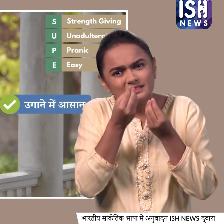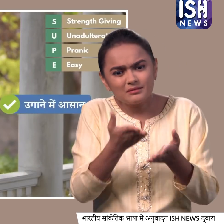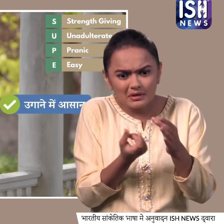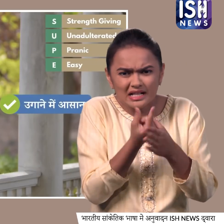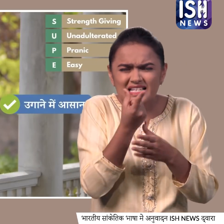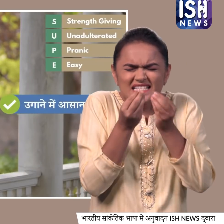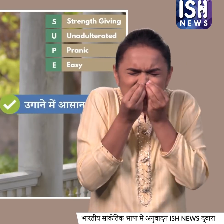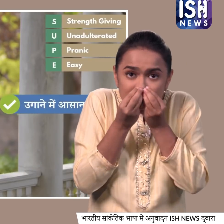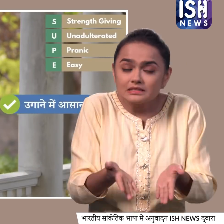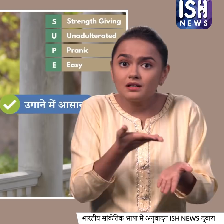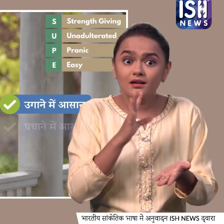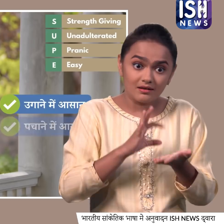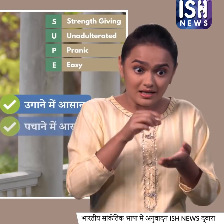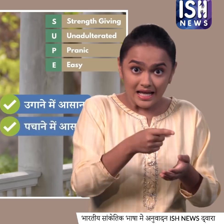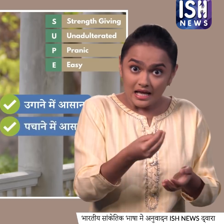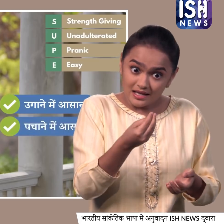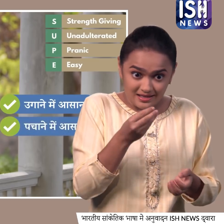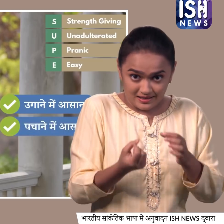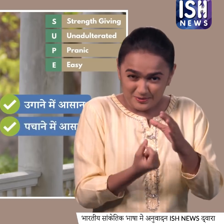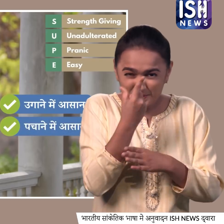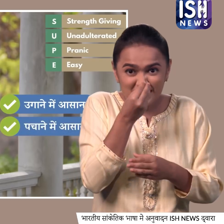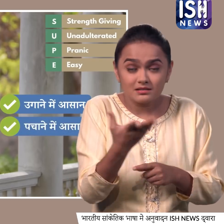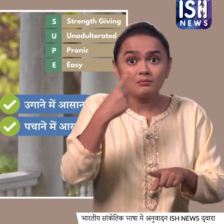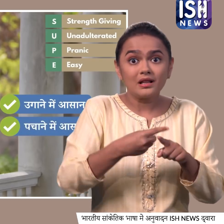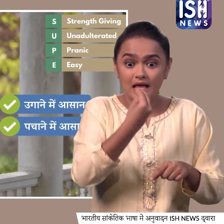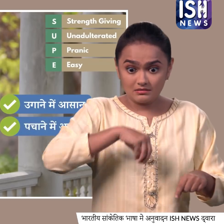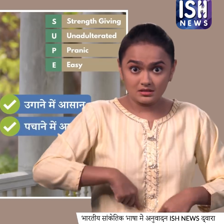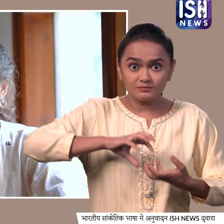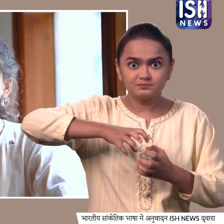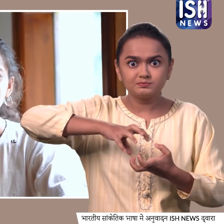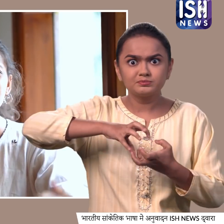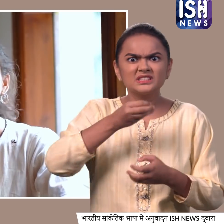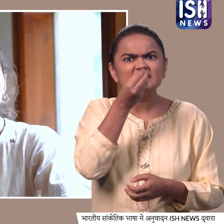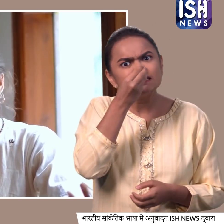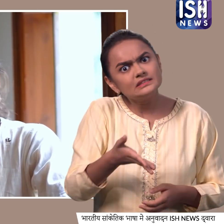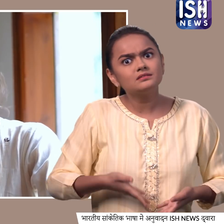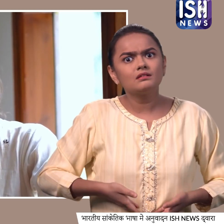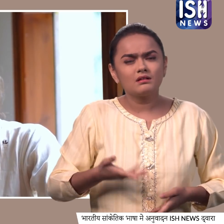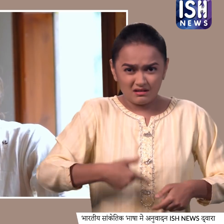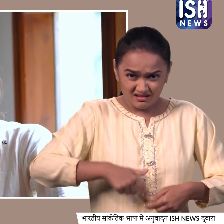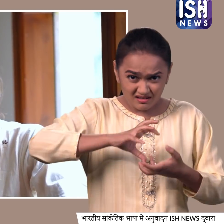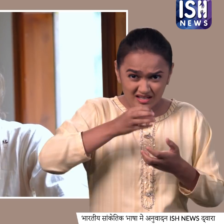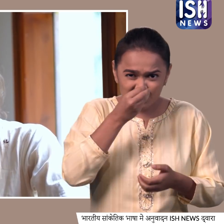They're not just easy to grow, but really easy to digest too How can they be easy to digest?